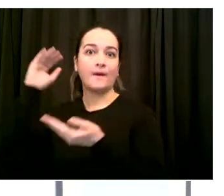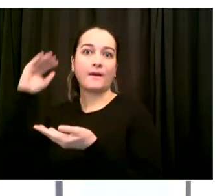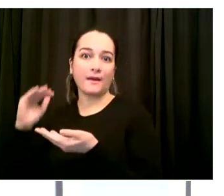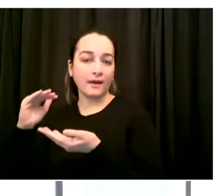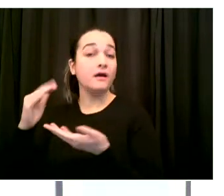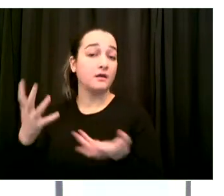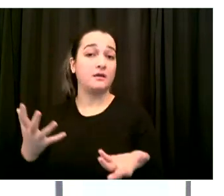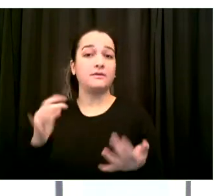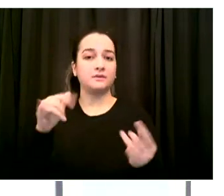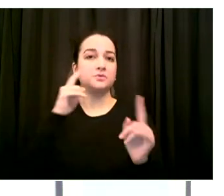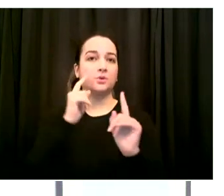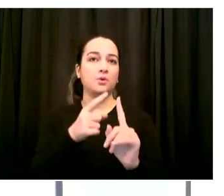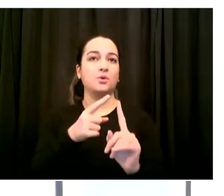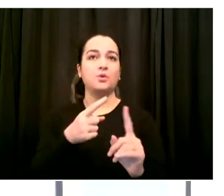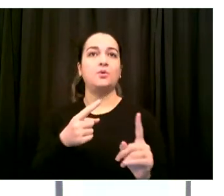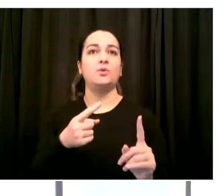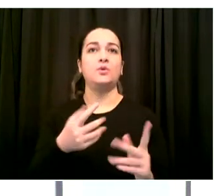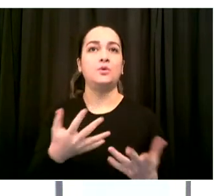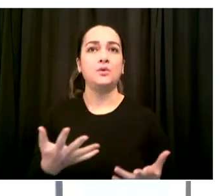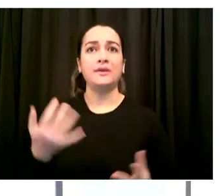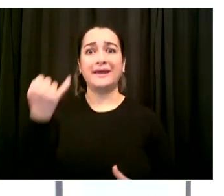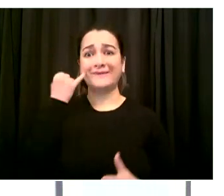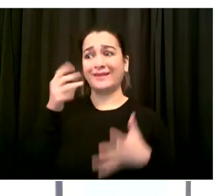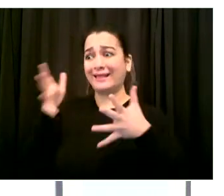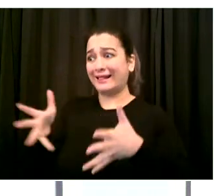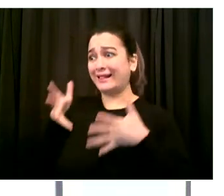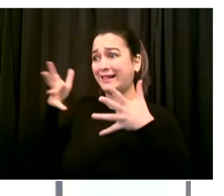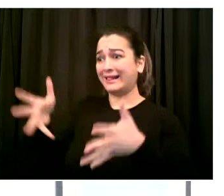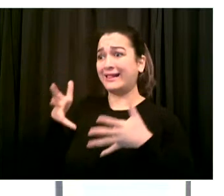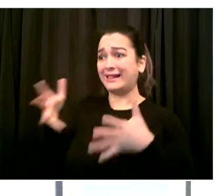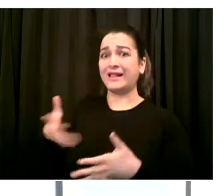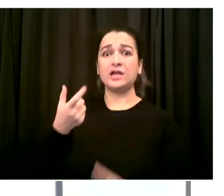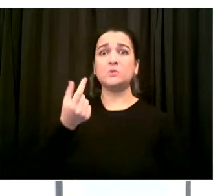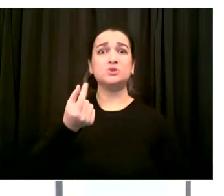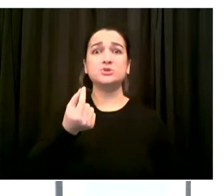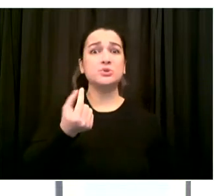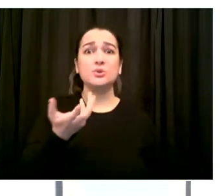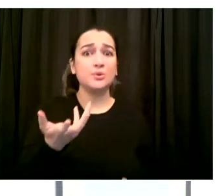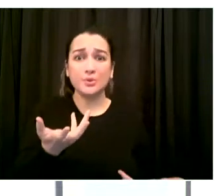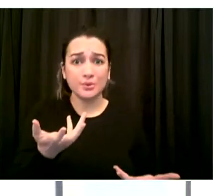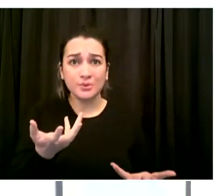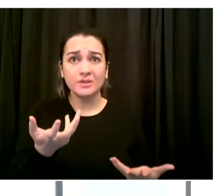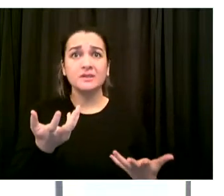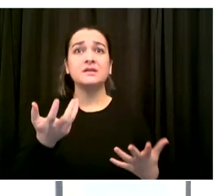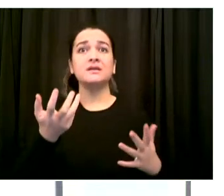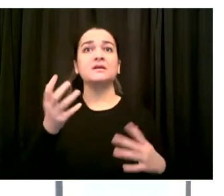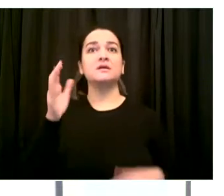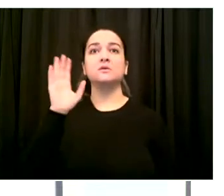THIS AS DR. KATZ ALLUDED TO, NUMBER ONE, FOR ANANEY XTRA DOSES